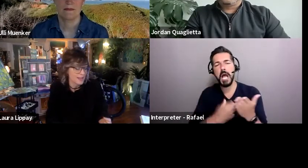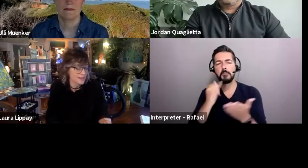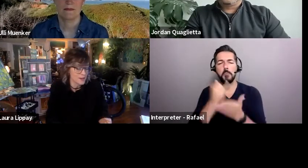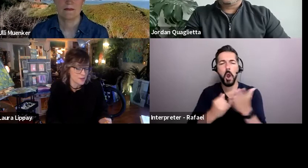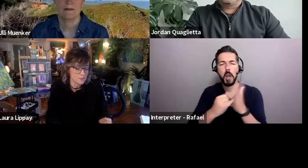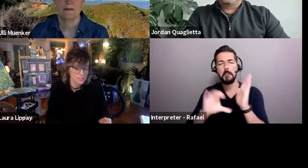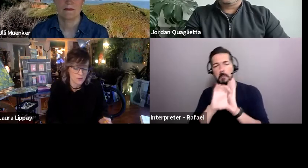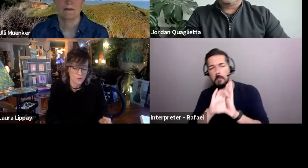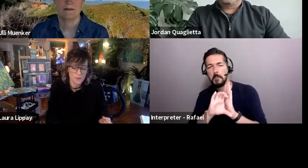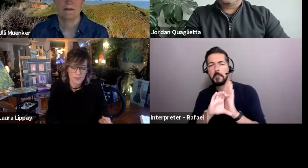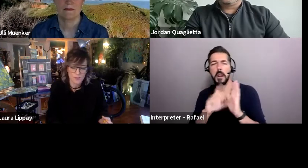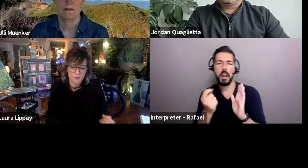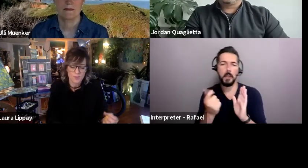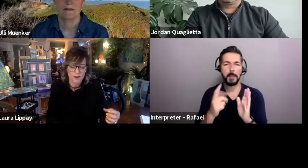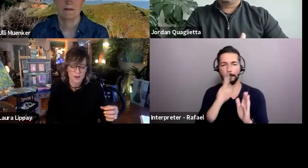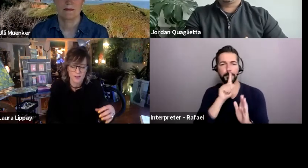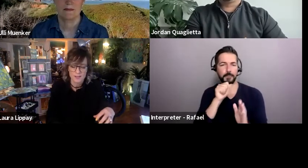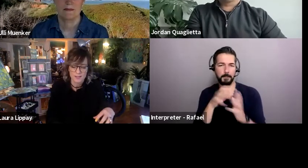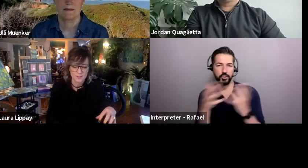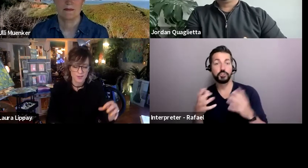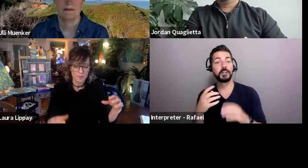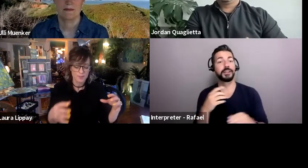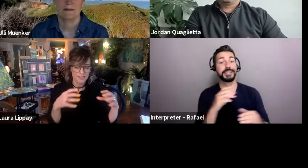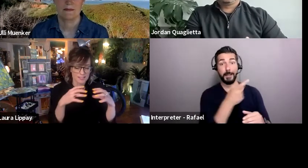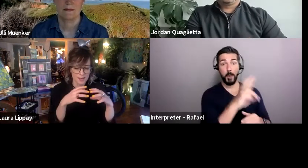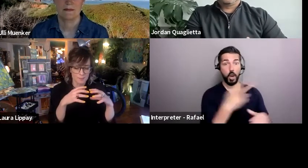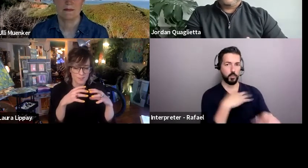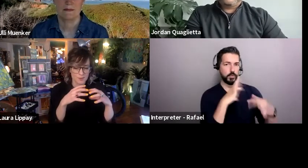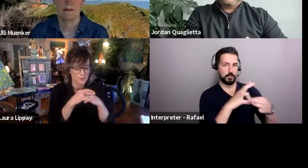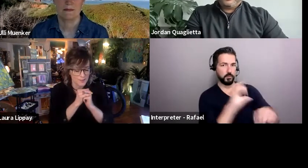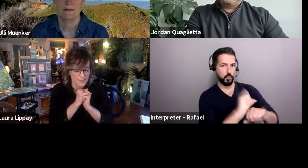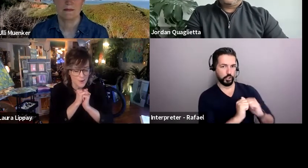And so we worked with PR to do a couple things because the